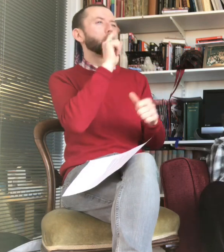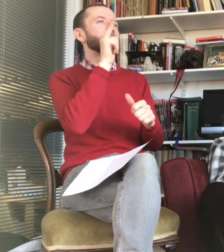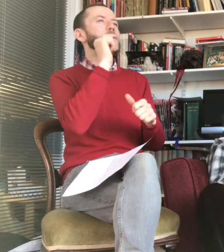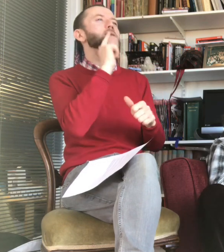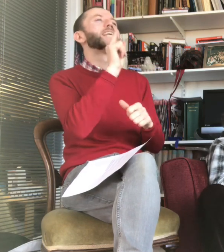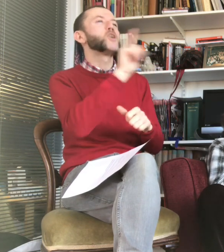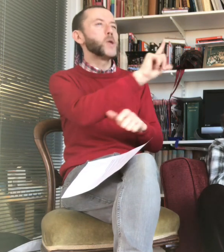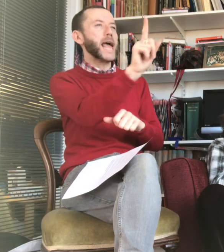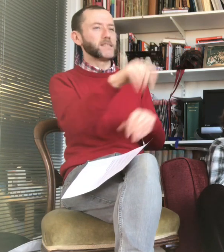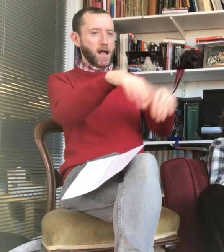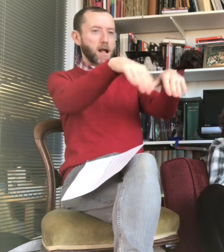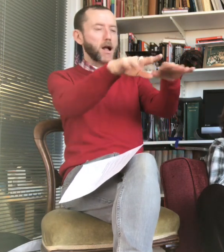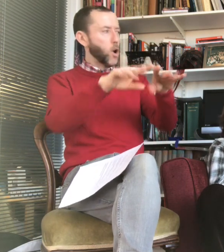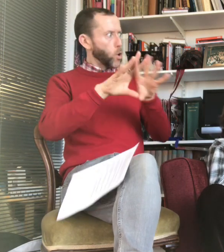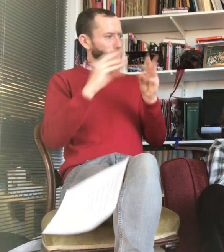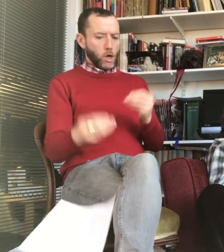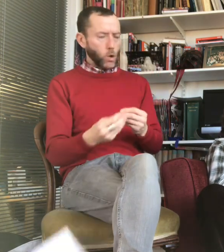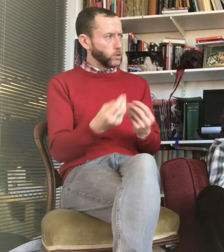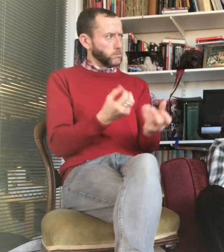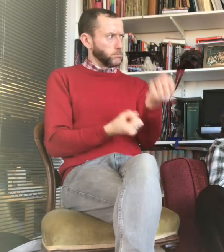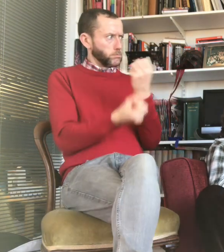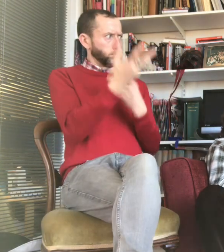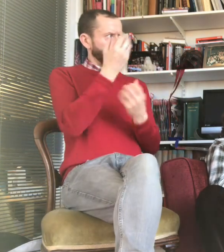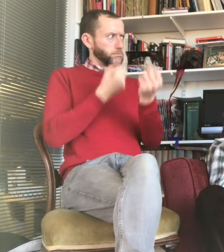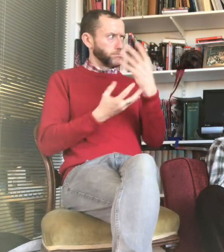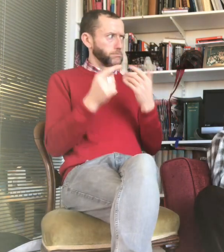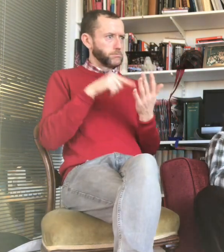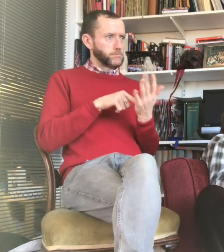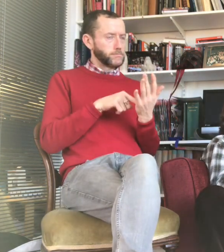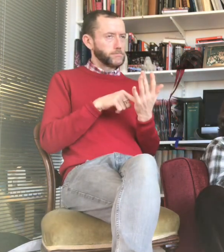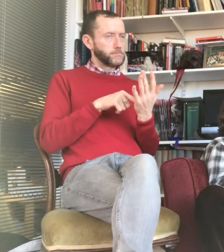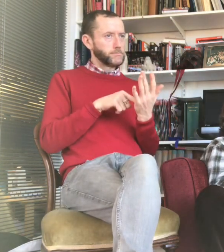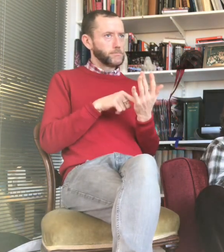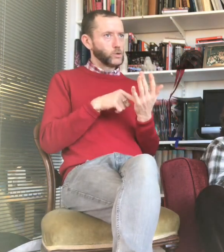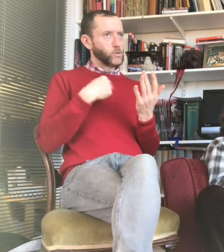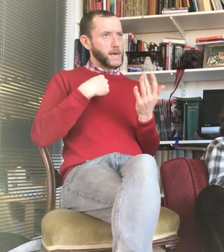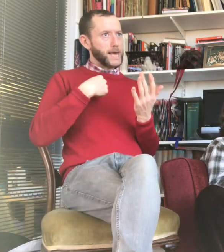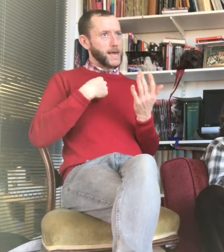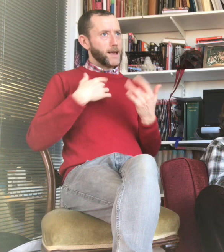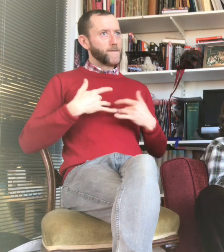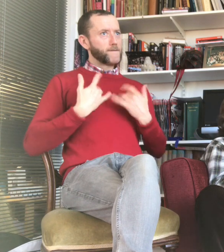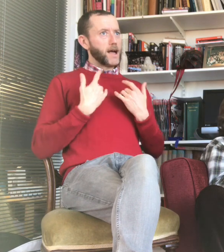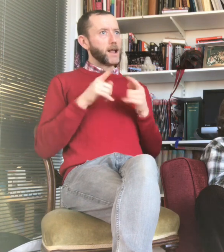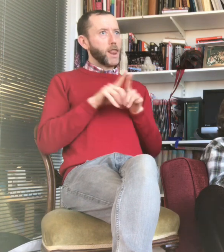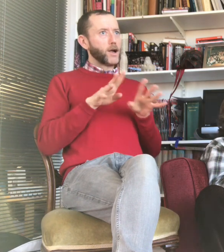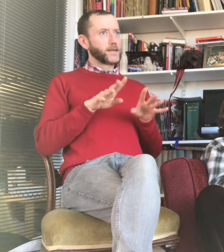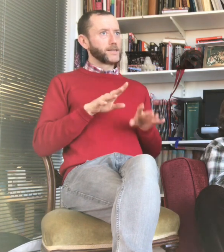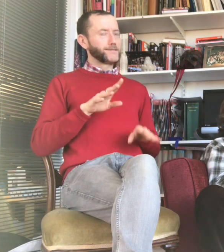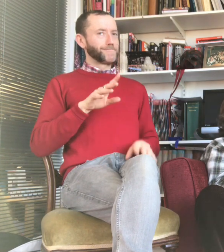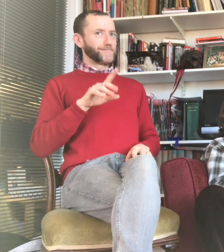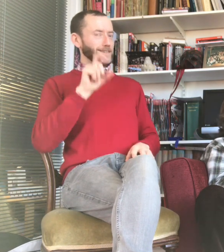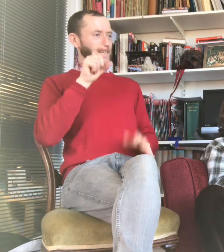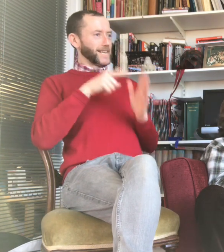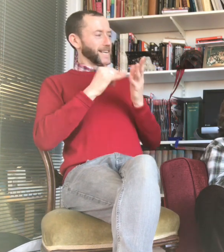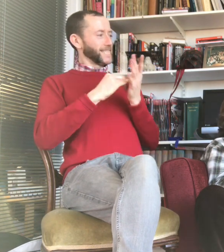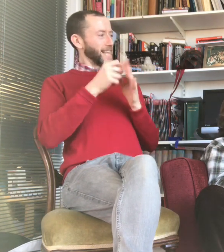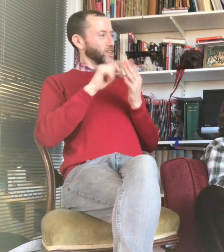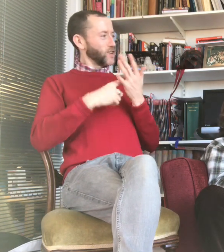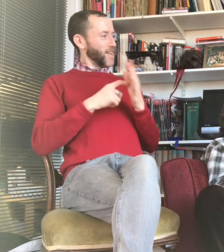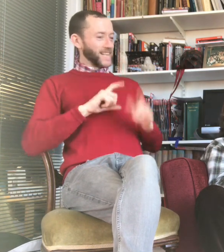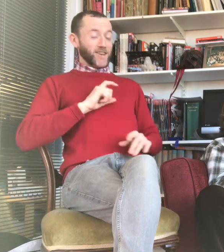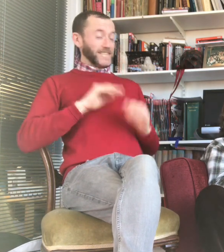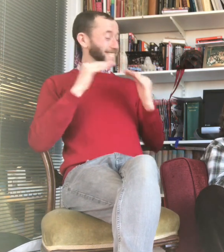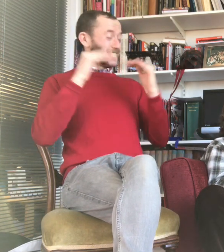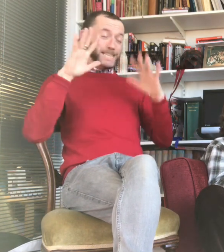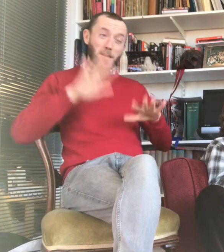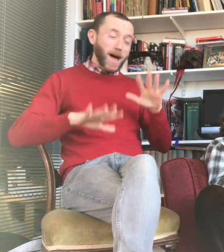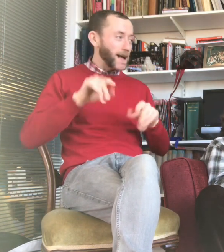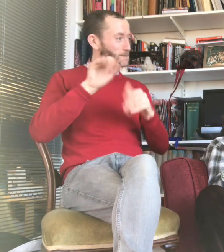All those things which felt as though Cassandra has that experience. She is - her